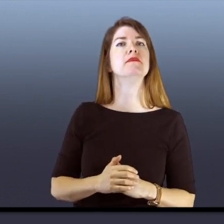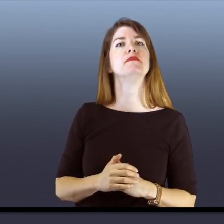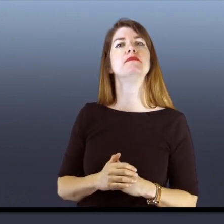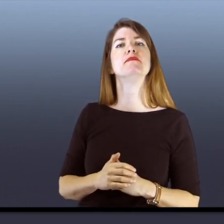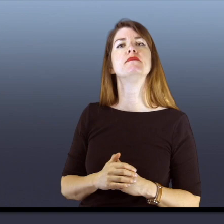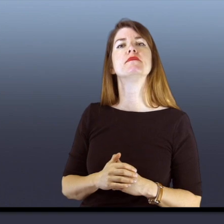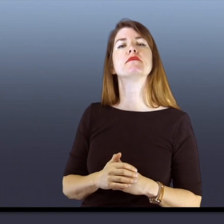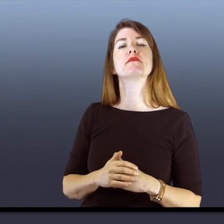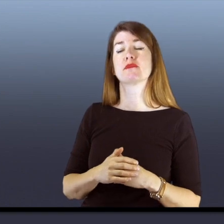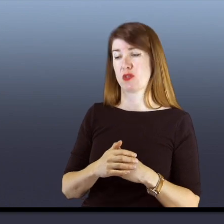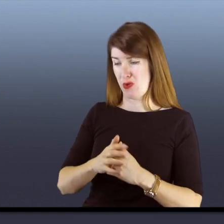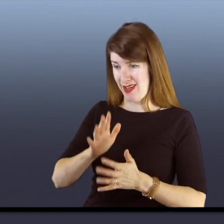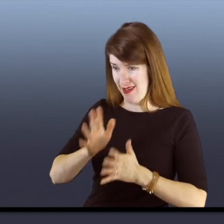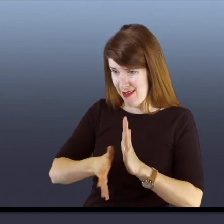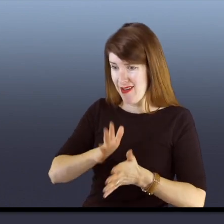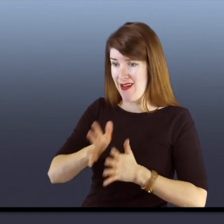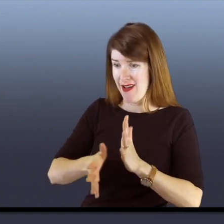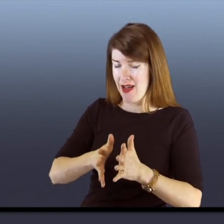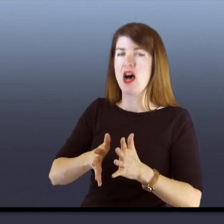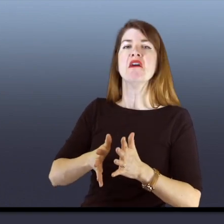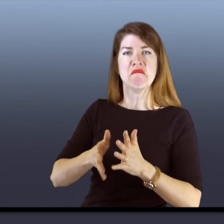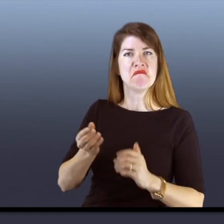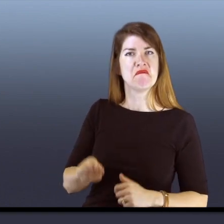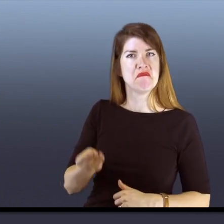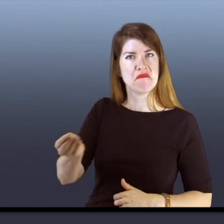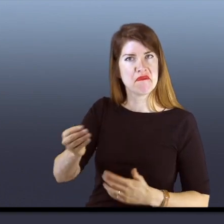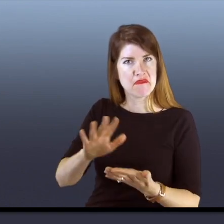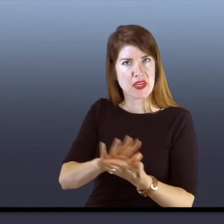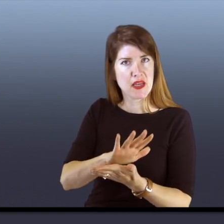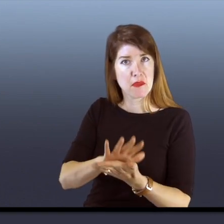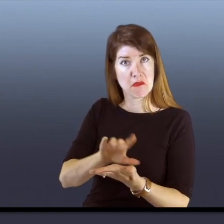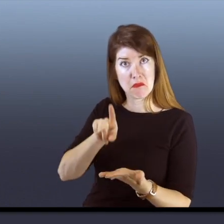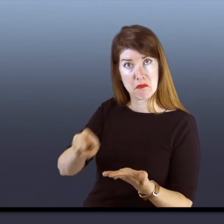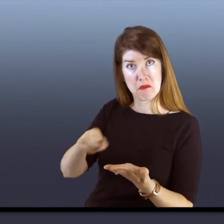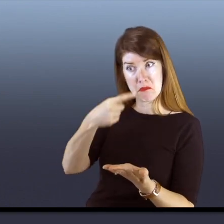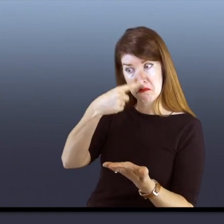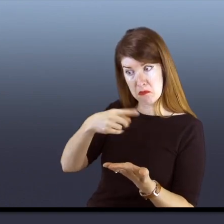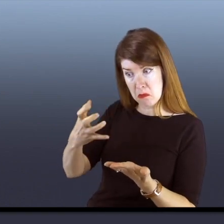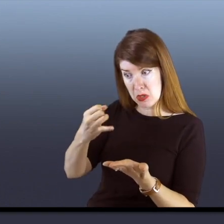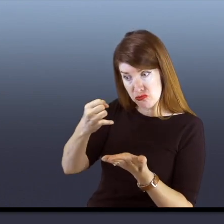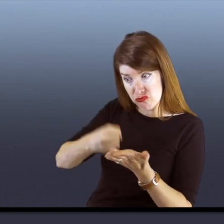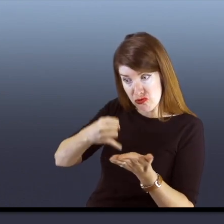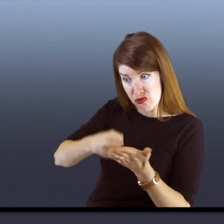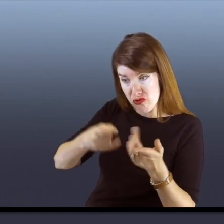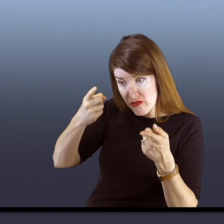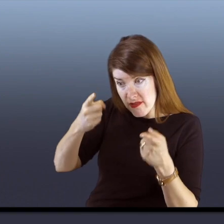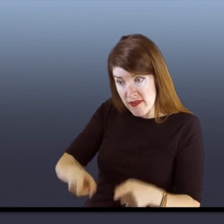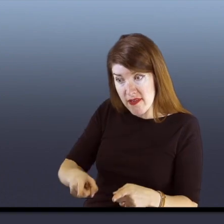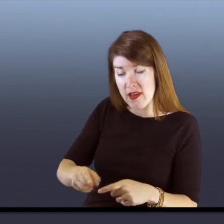And so after that, I gave her some paper, asked her if she would like to draw, she could draw a happen.